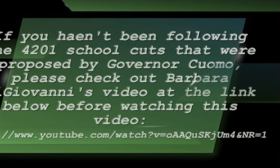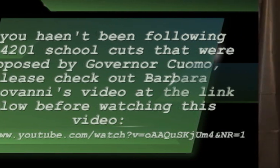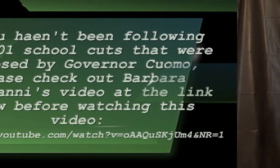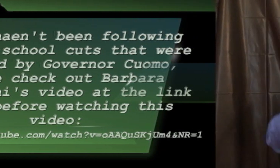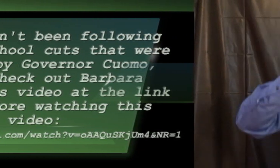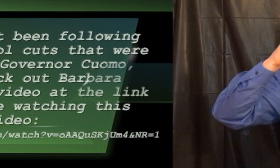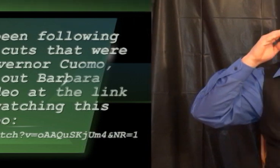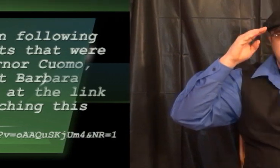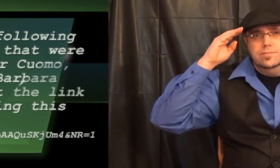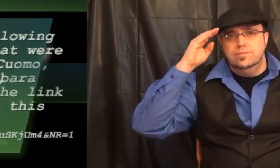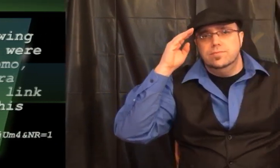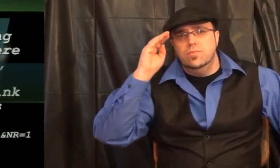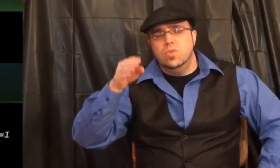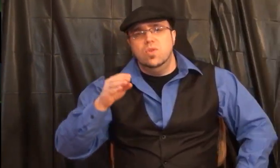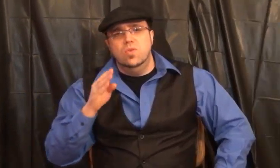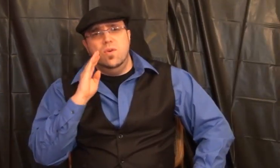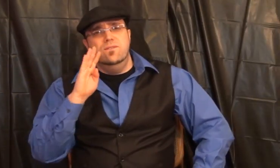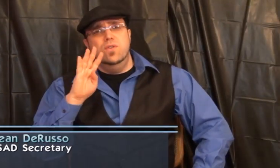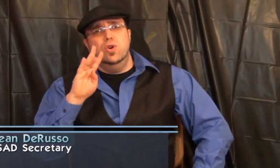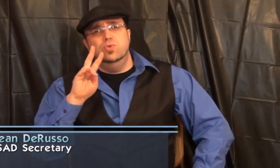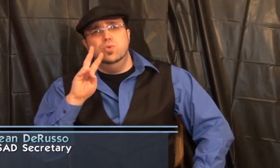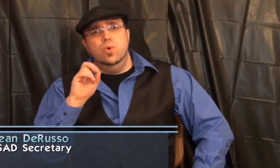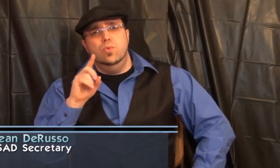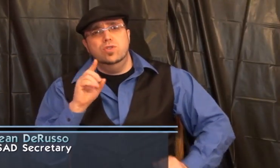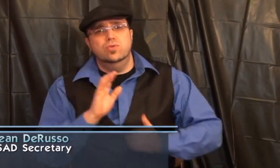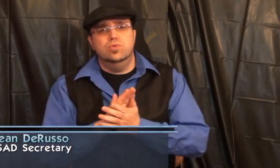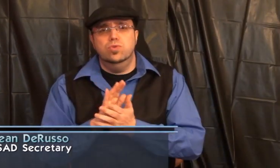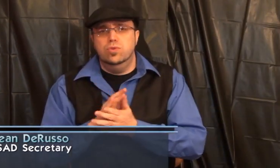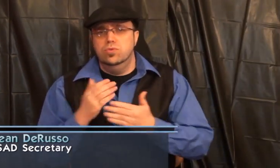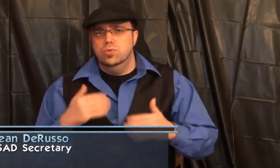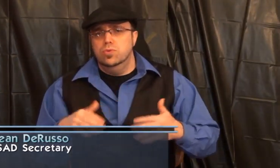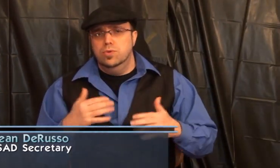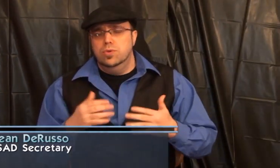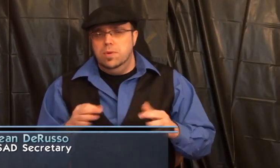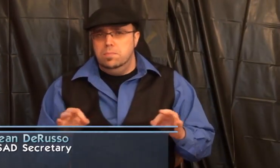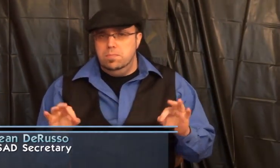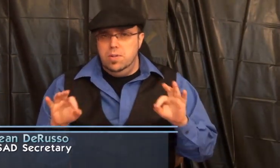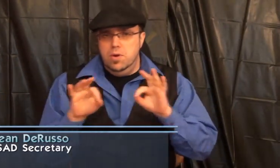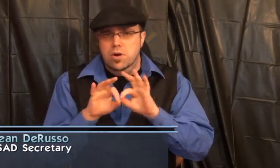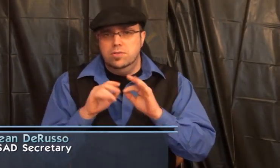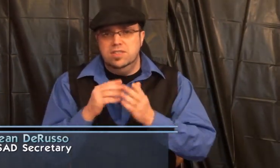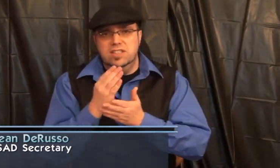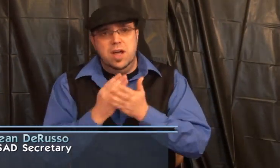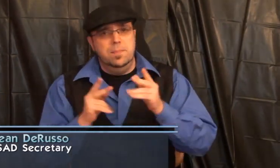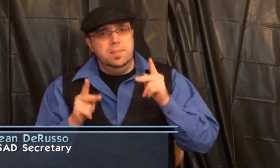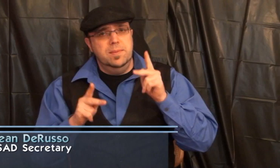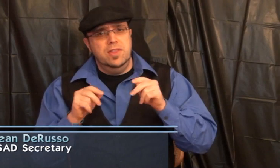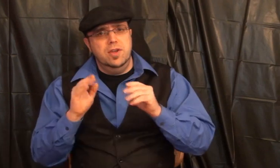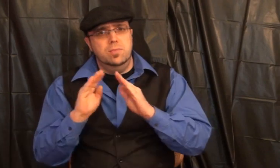Hello, 4201 schools issues are important to some in the community.